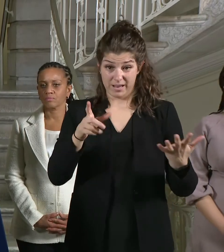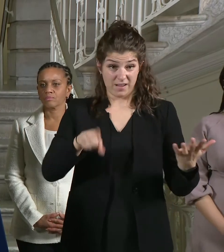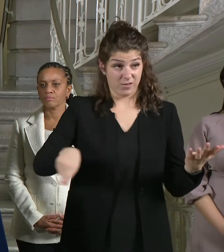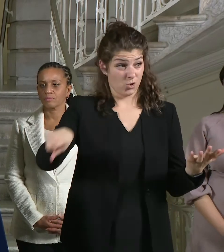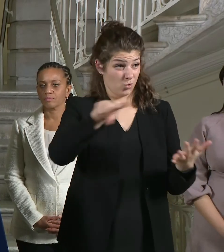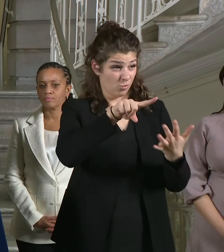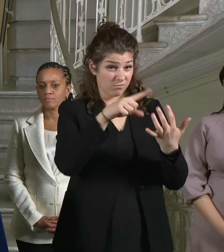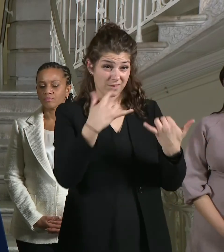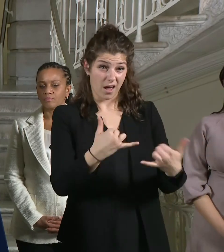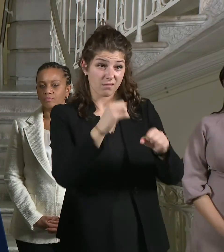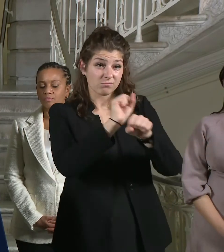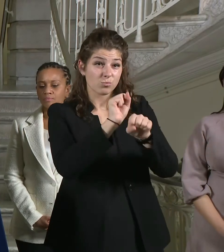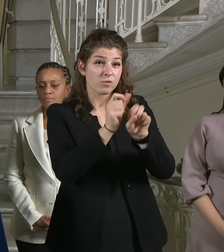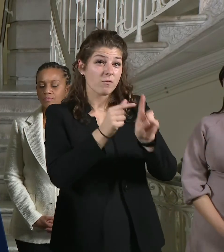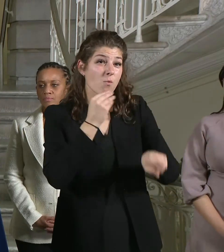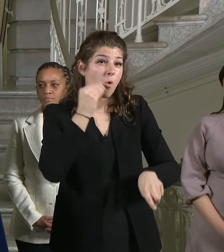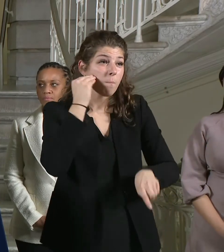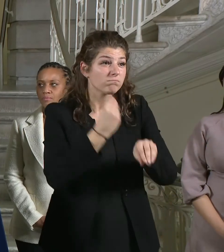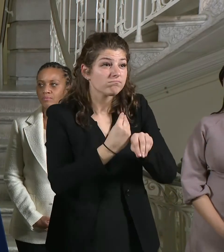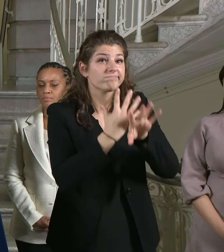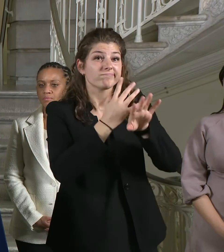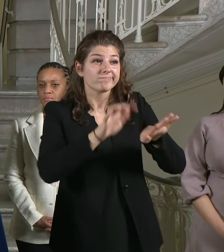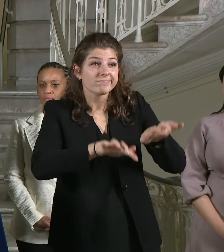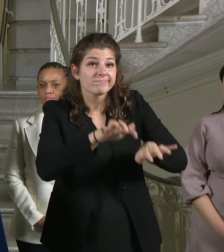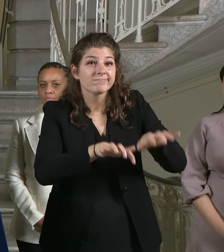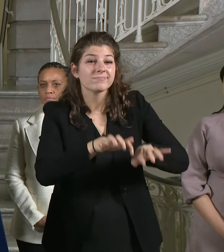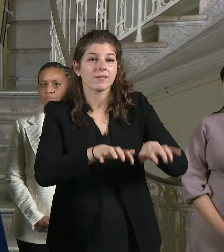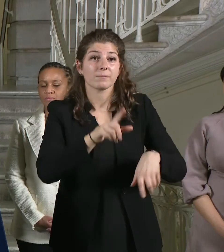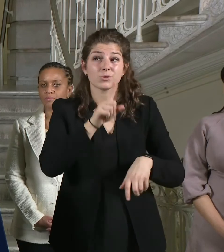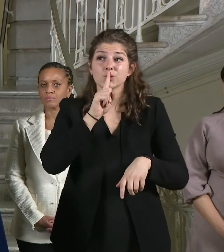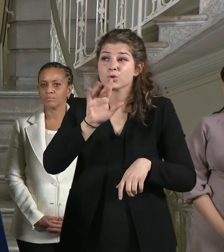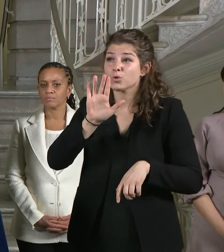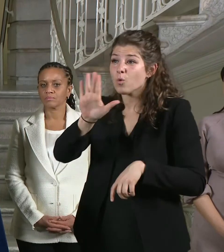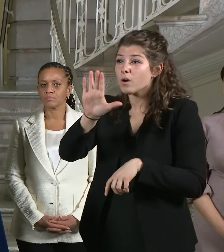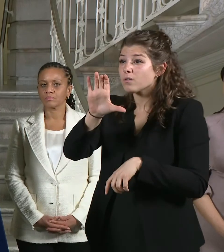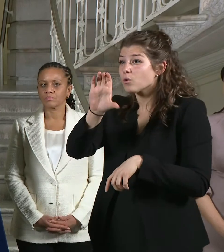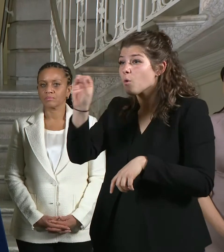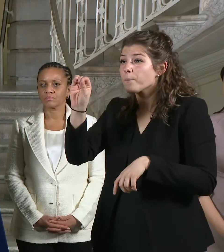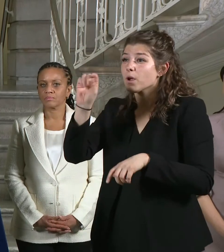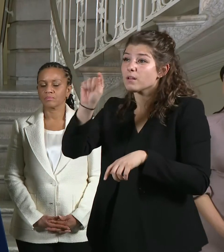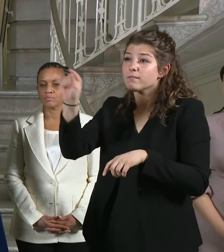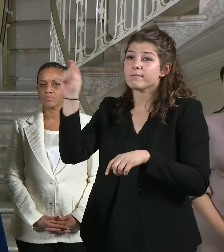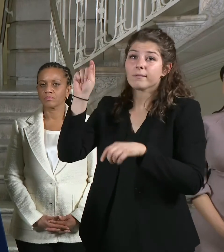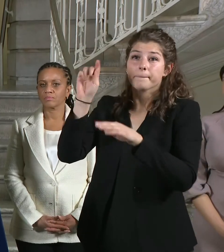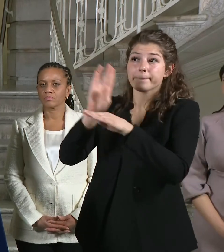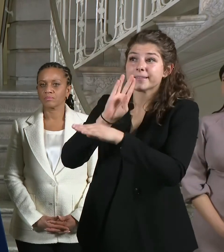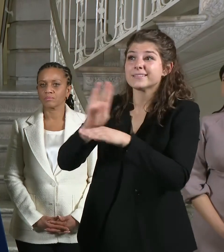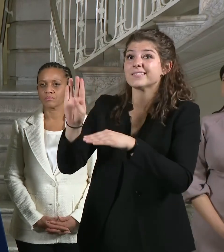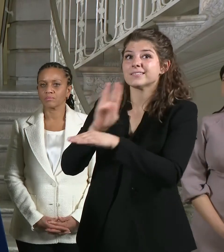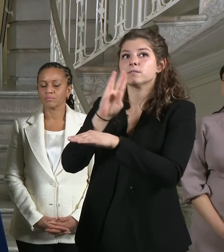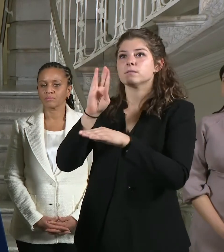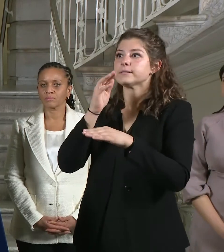TO THAT NEW NORM OF WHAT WE ARE EXPERIENCING AND EVEN MANY OF YOU WROTE FROM HOME